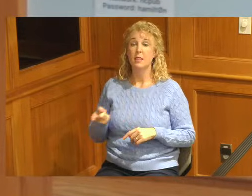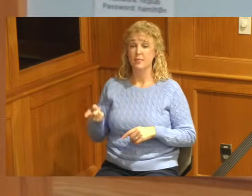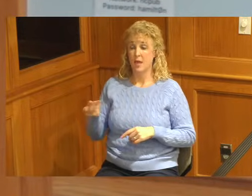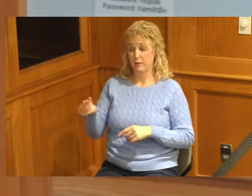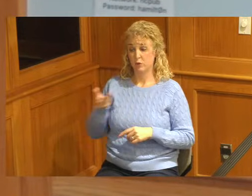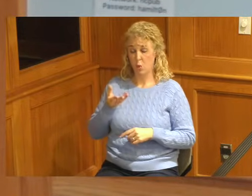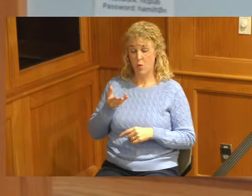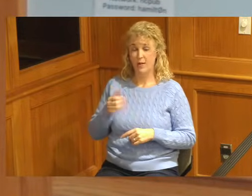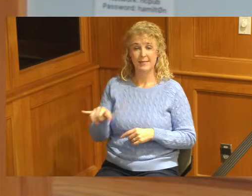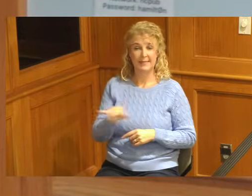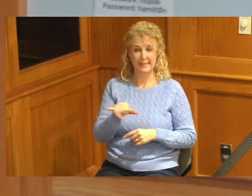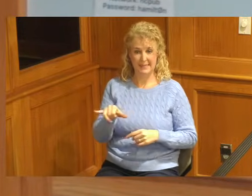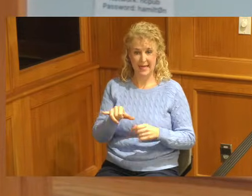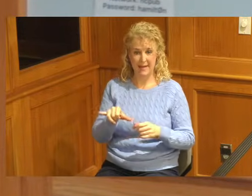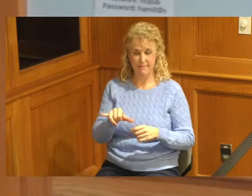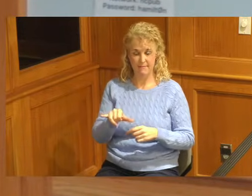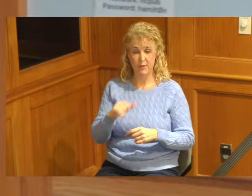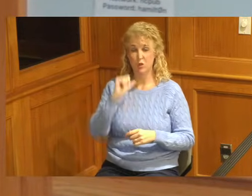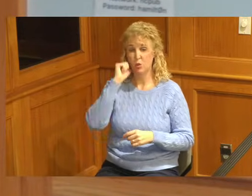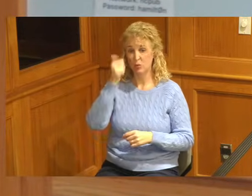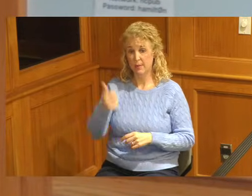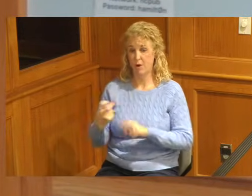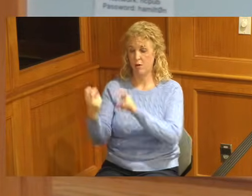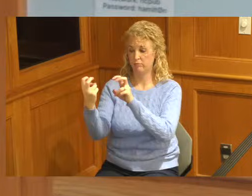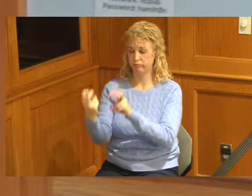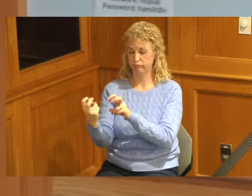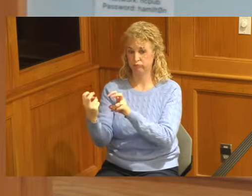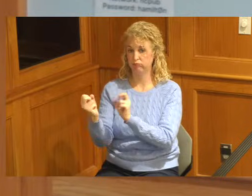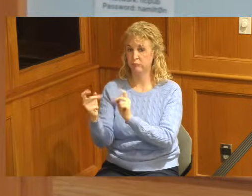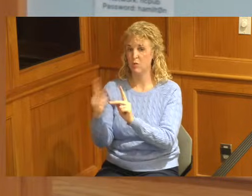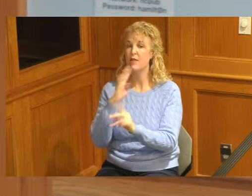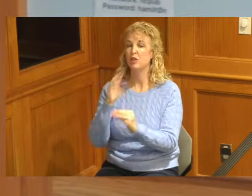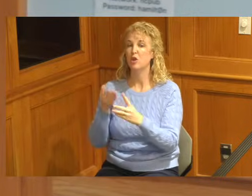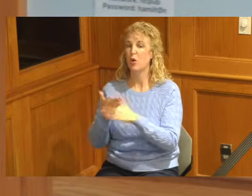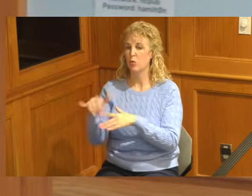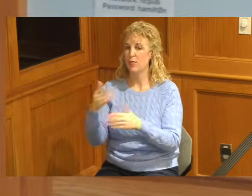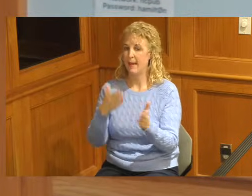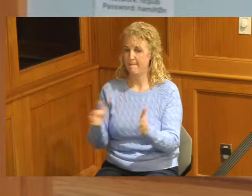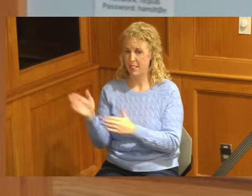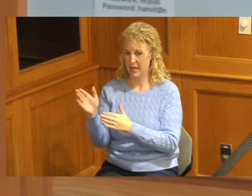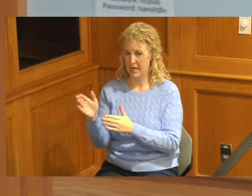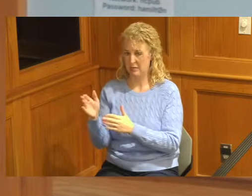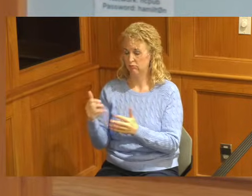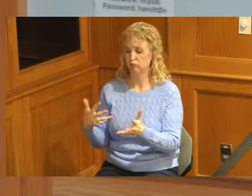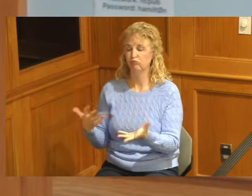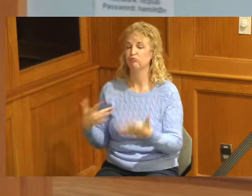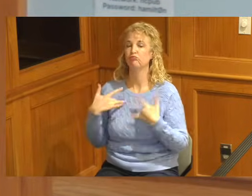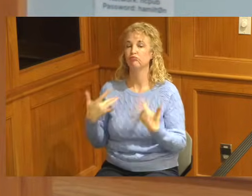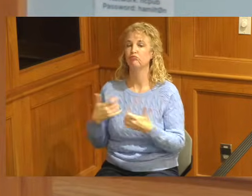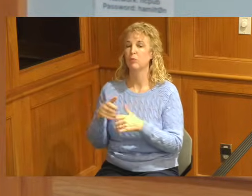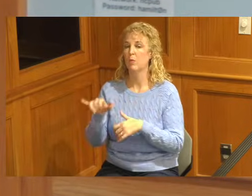you they shared with you all. So tomorrow we're going to really sit down and like, okay, let's talk through this. Where where [clears throat] are you on this? What's what are the possibilities?